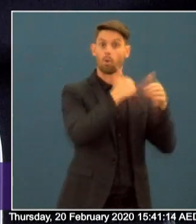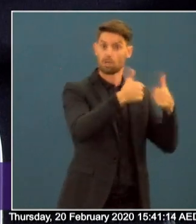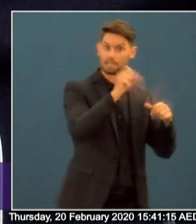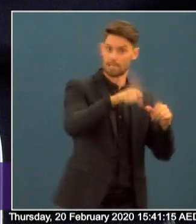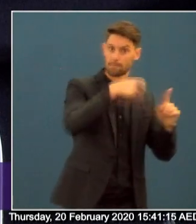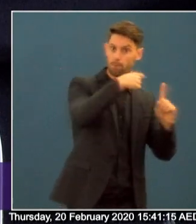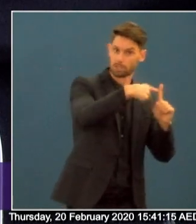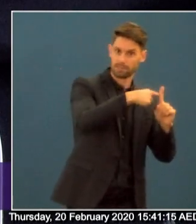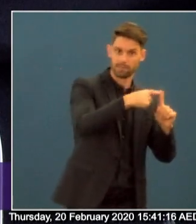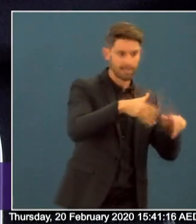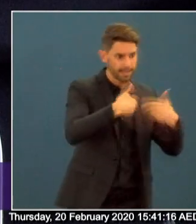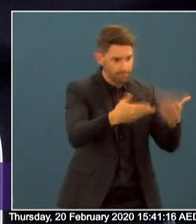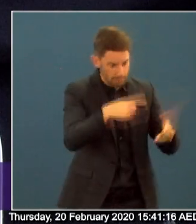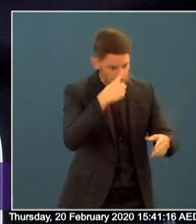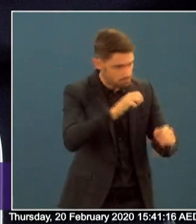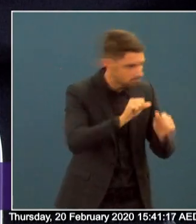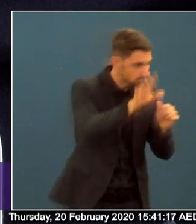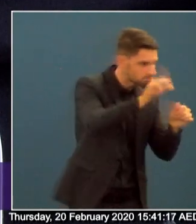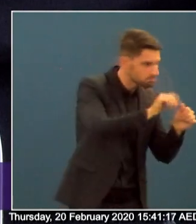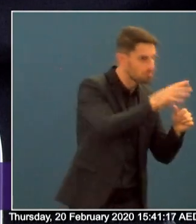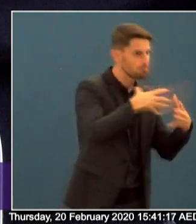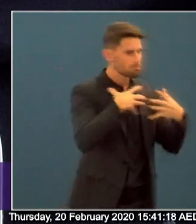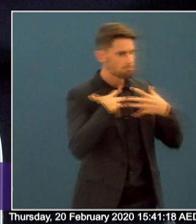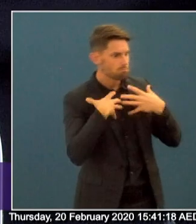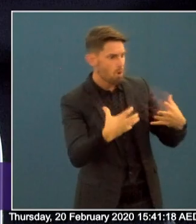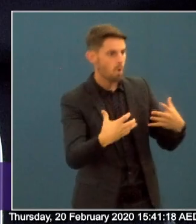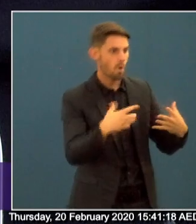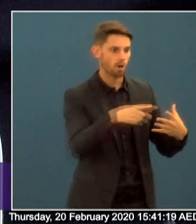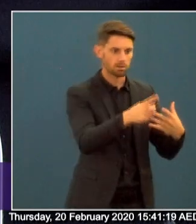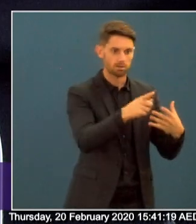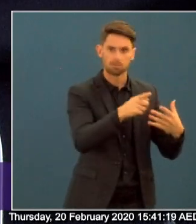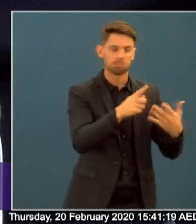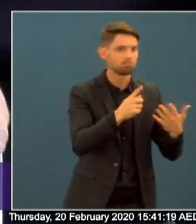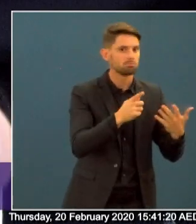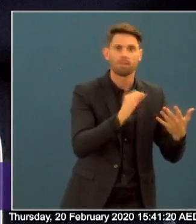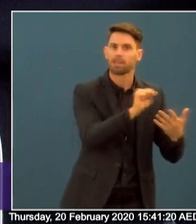for some people to be more integrated in the health — in their communities.